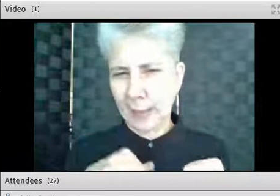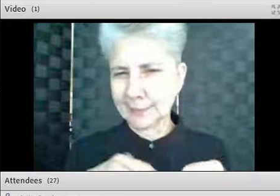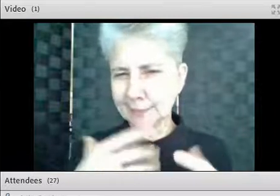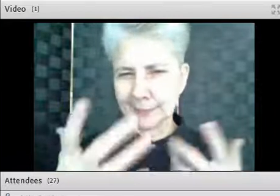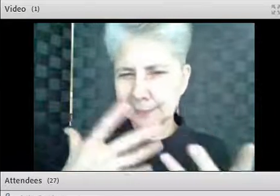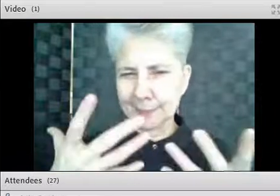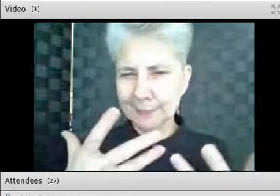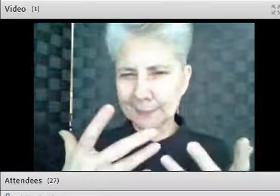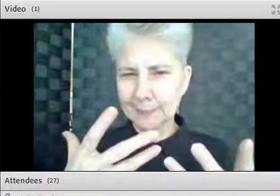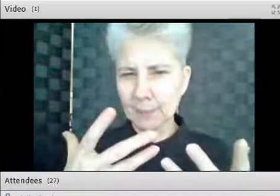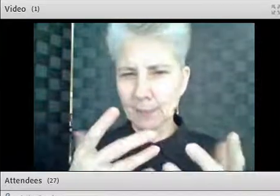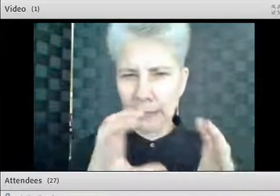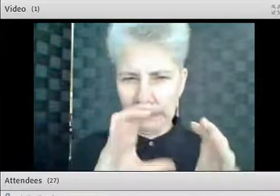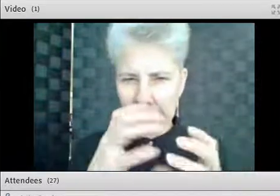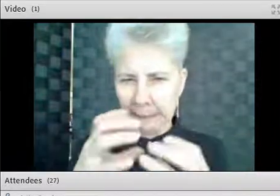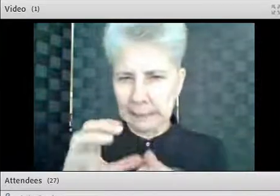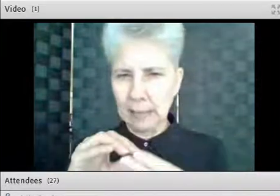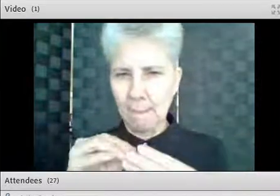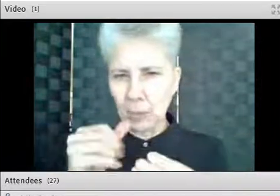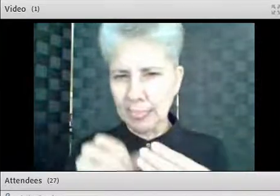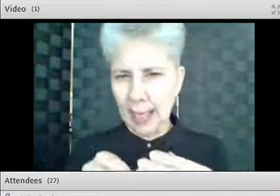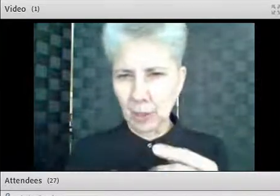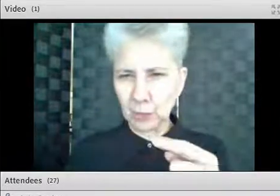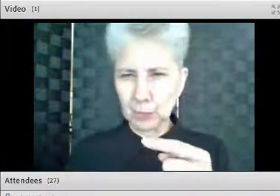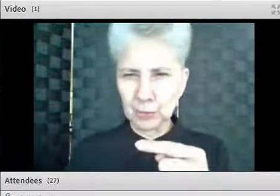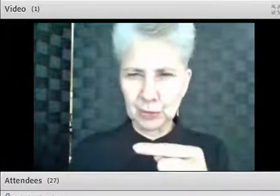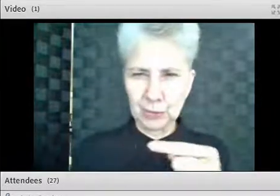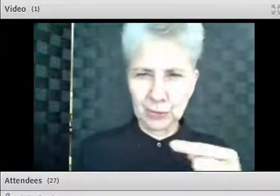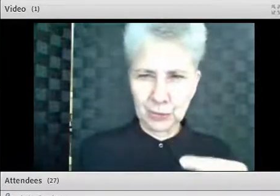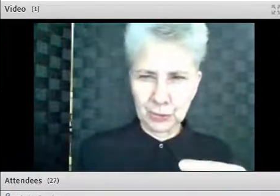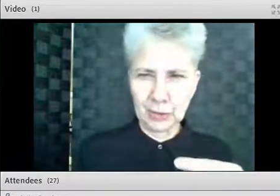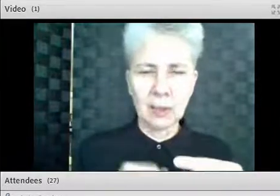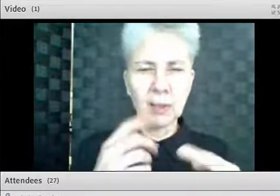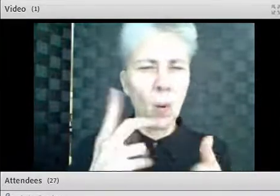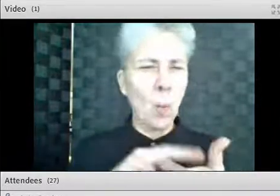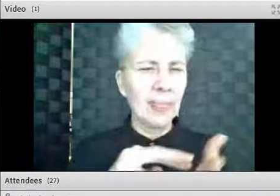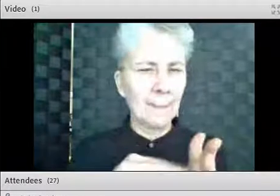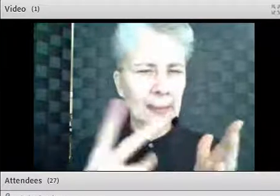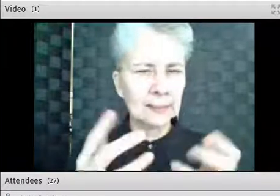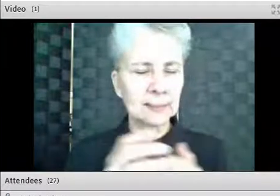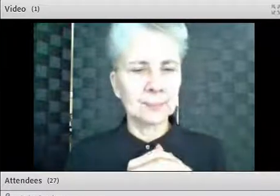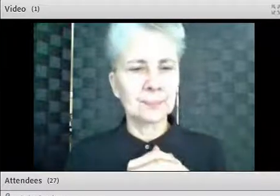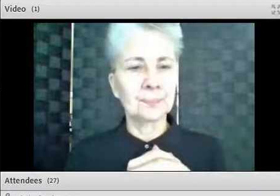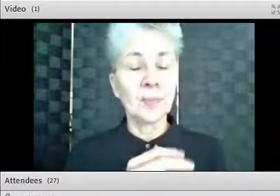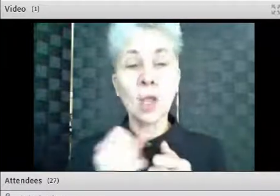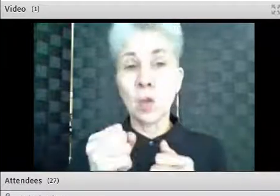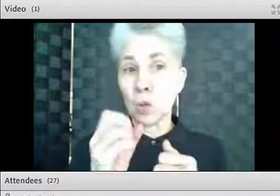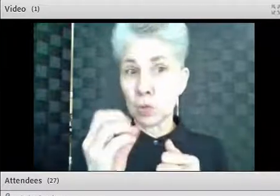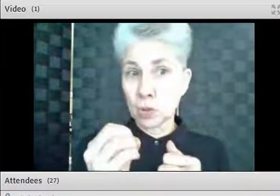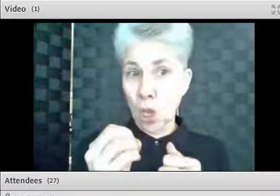collection of numbers and letters, okay? Let's work on what this means, so what this is saying